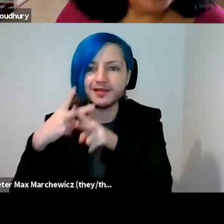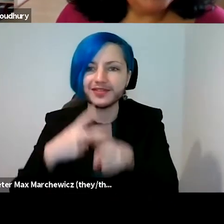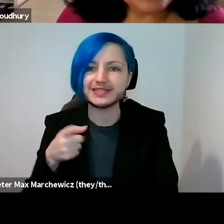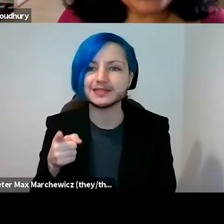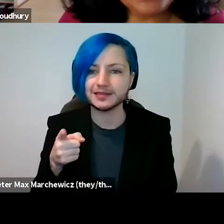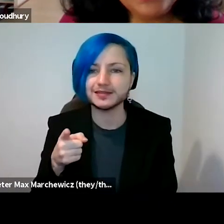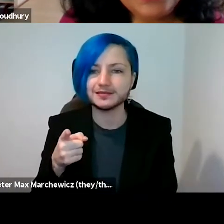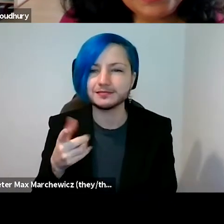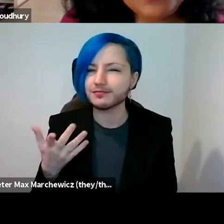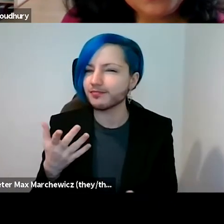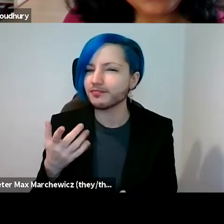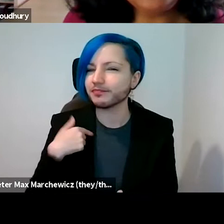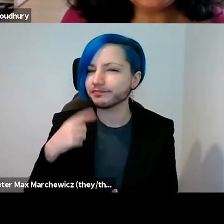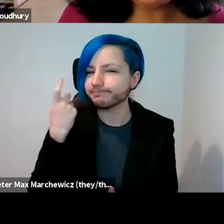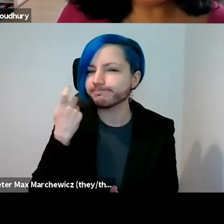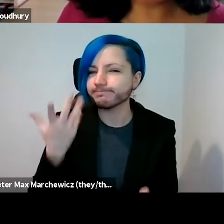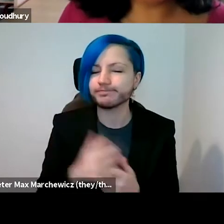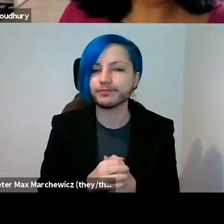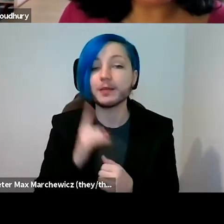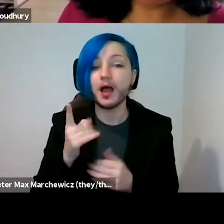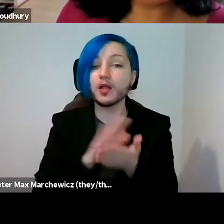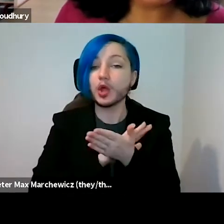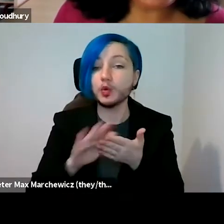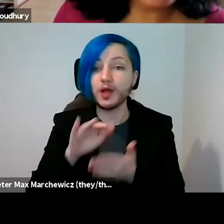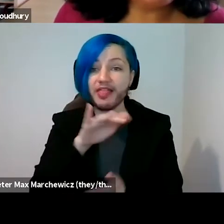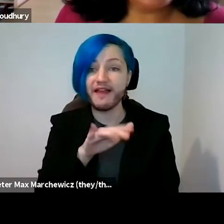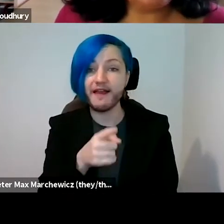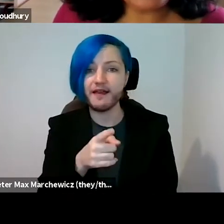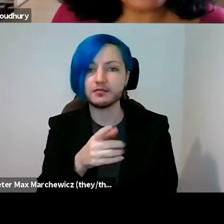But the hookah certainly deserves our attention. It's pipe is attractive and curious.